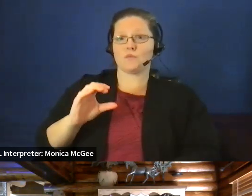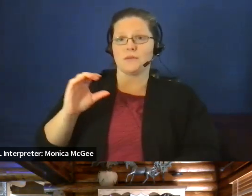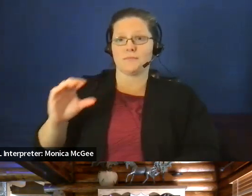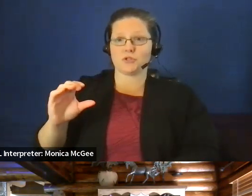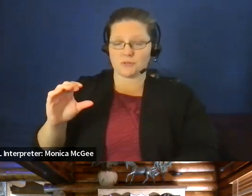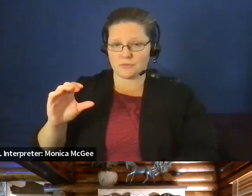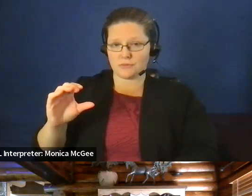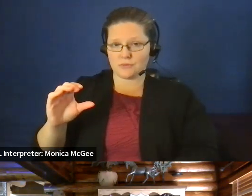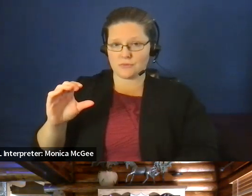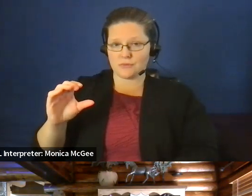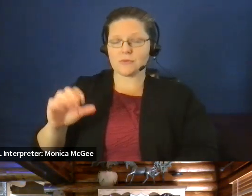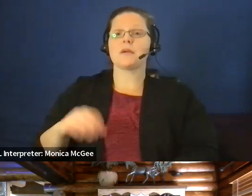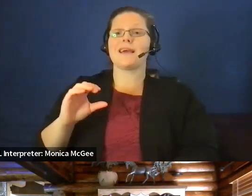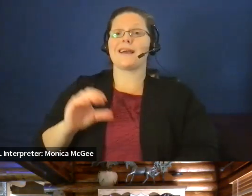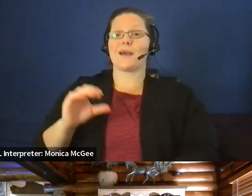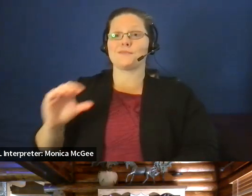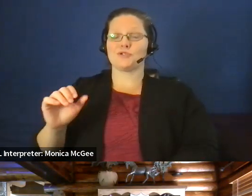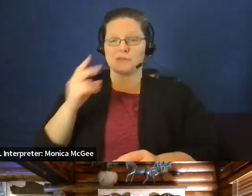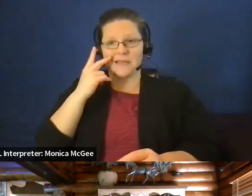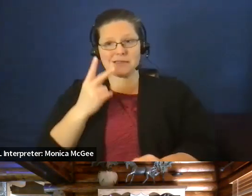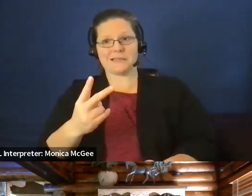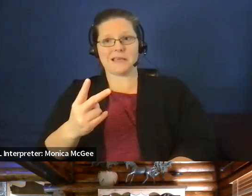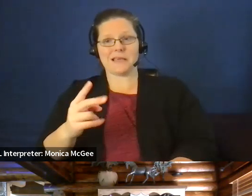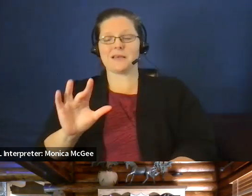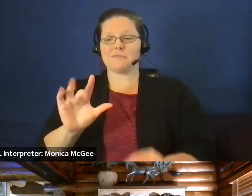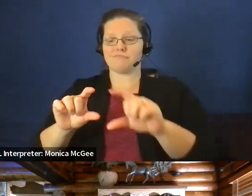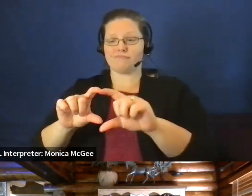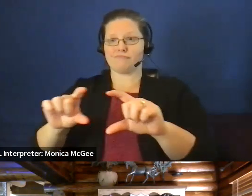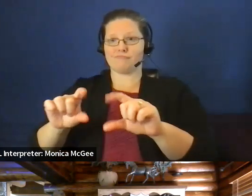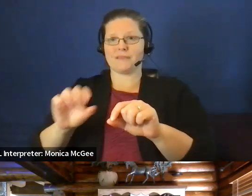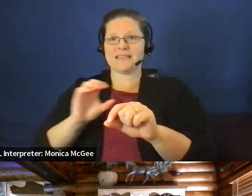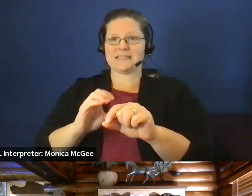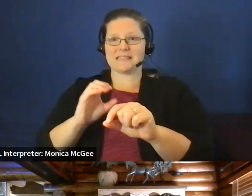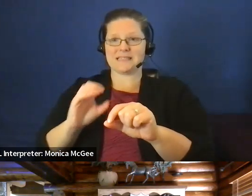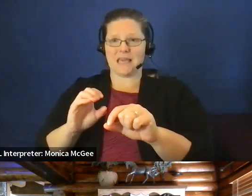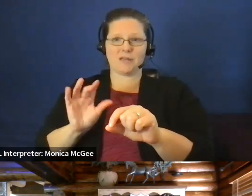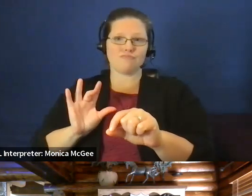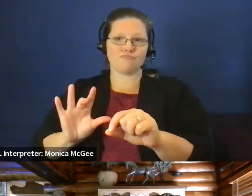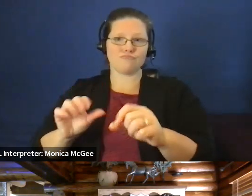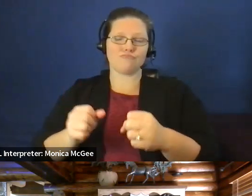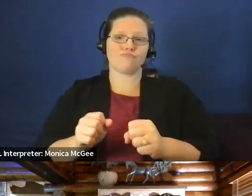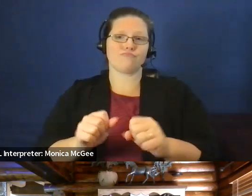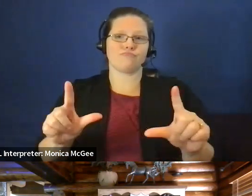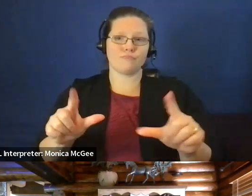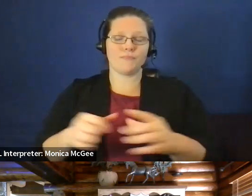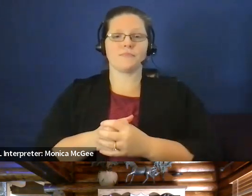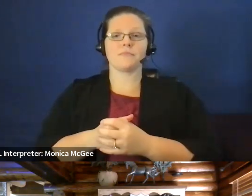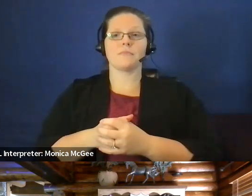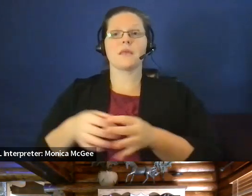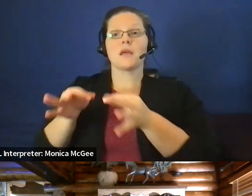Depending on what device you're on, you can find that bar at the top or bottom of the screen. That is where you will